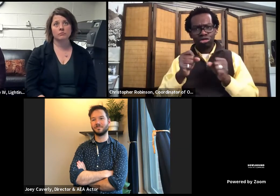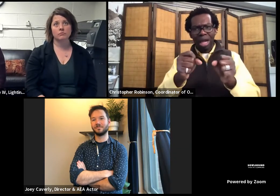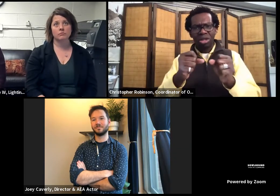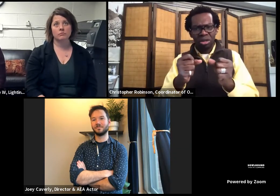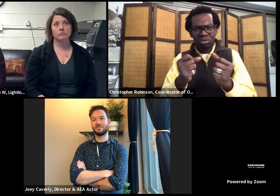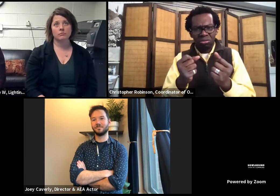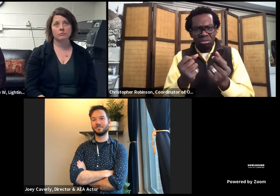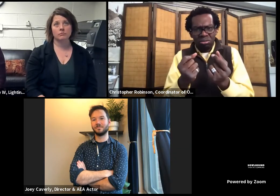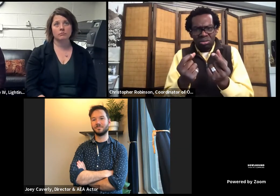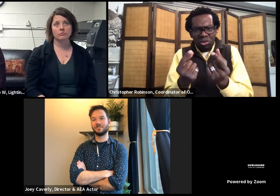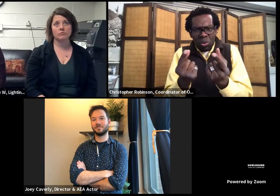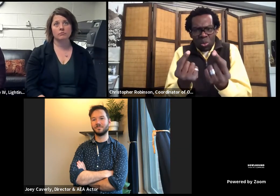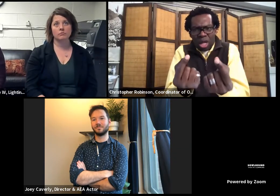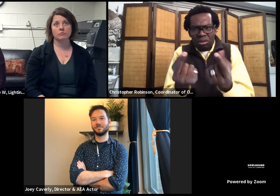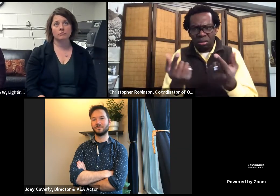The communication strategies,